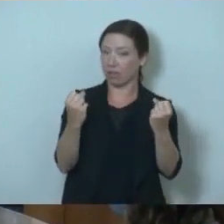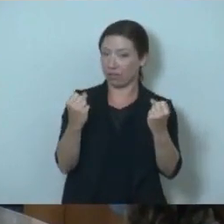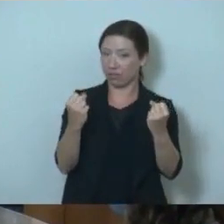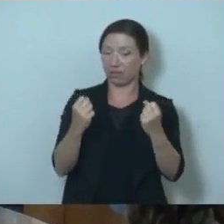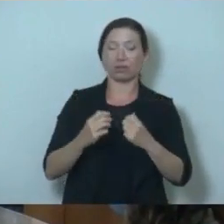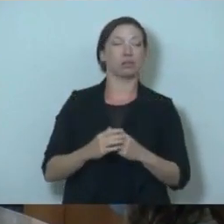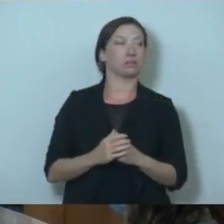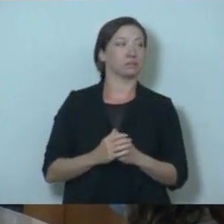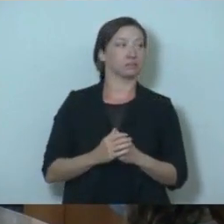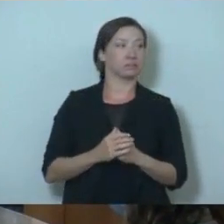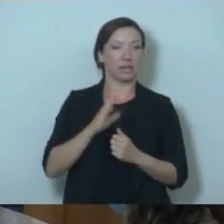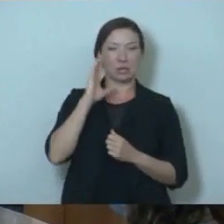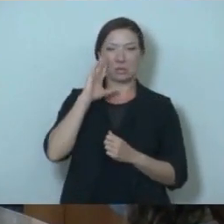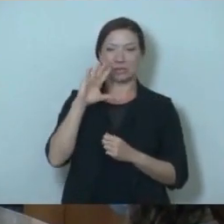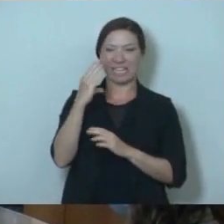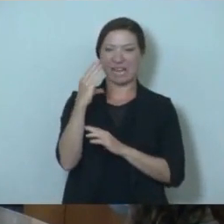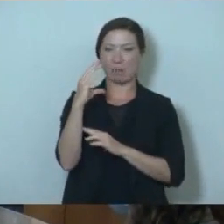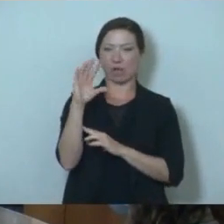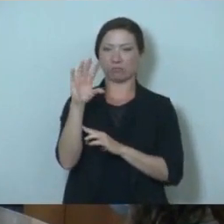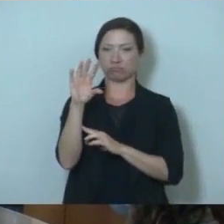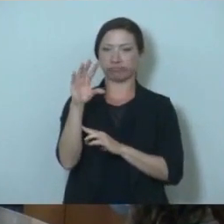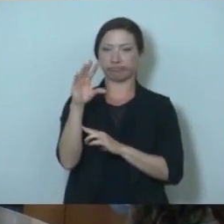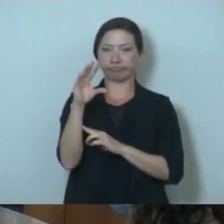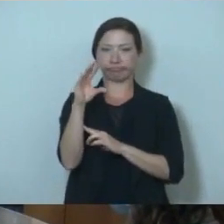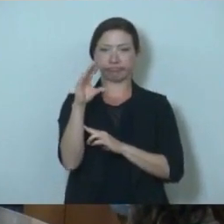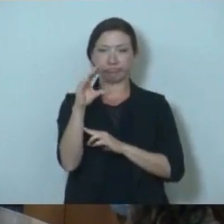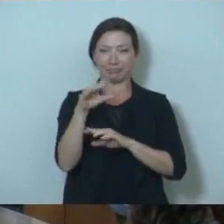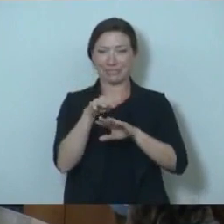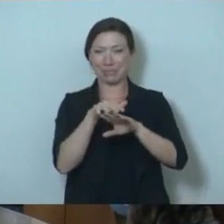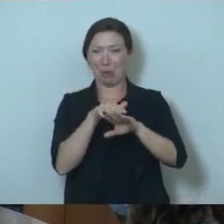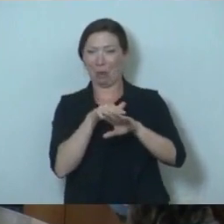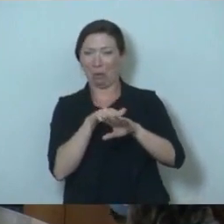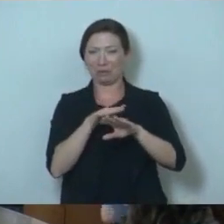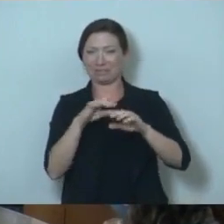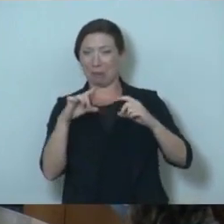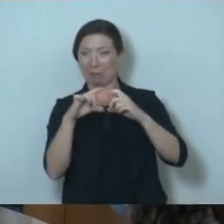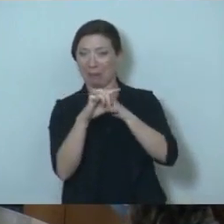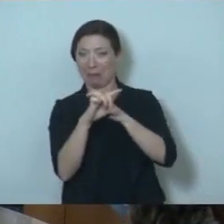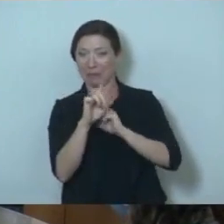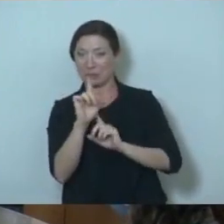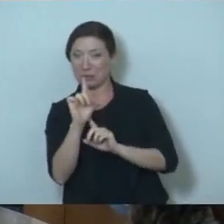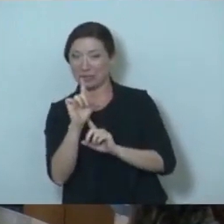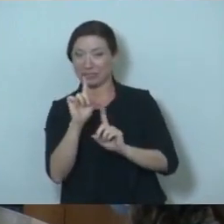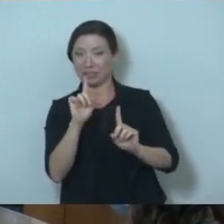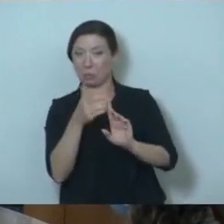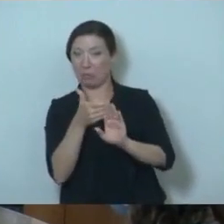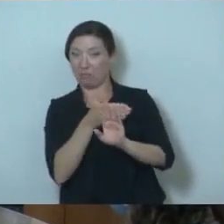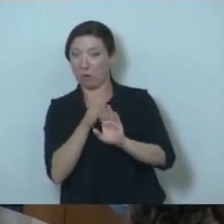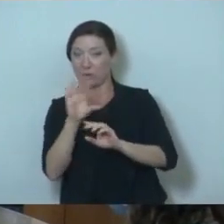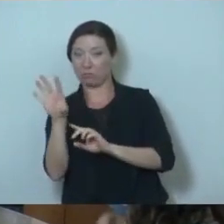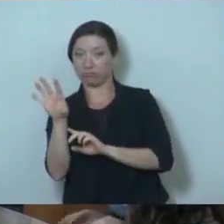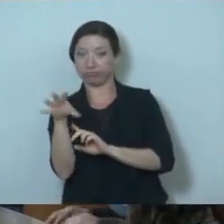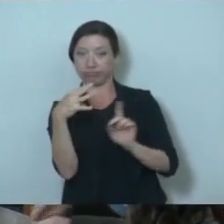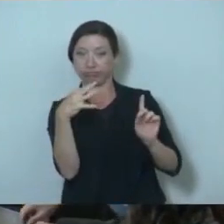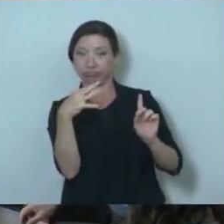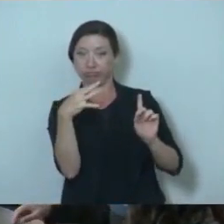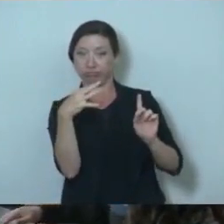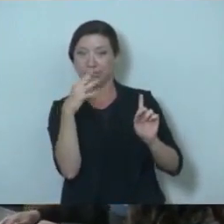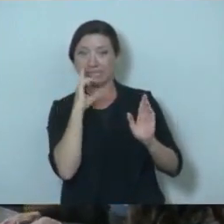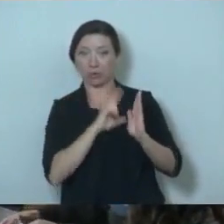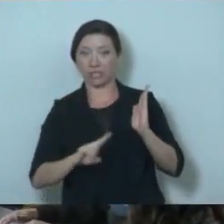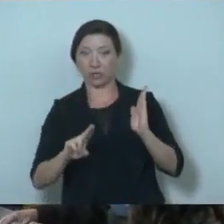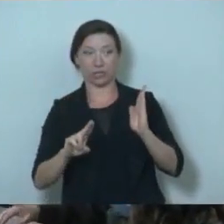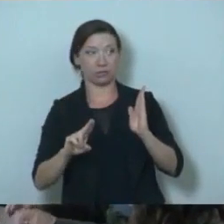WE GO EX TO THE SECRETARY OF HEALTH AND I KNOW THAT WE ARE MOVING THE CRAM A LITTLE BIT SLOWLY SO THAT IS COMPLICATED.